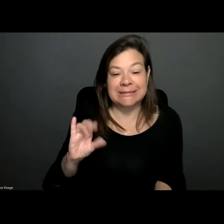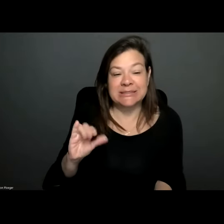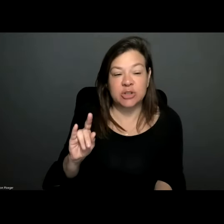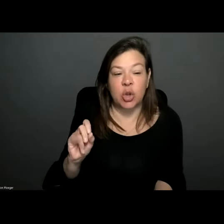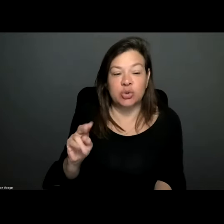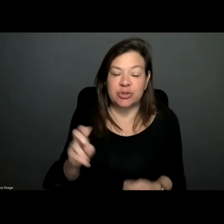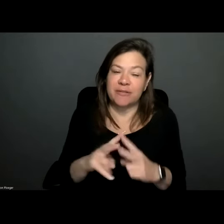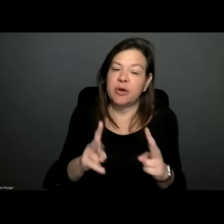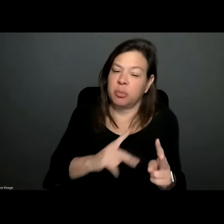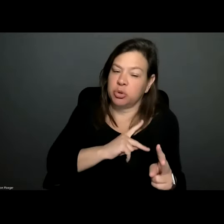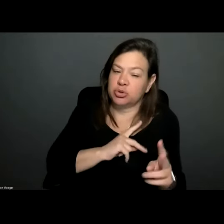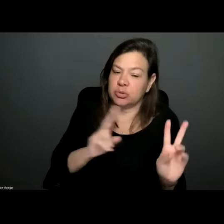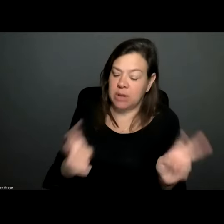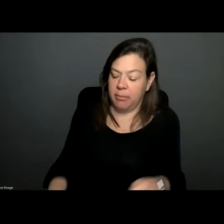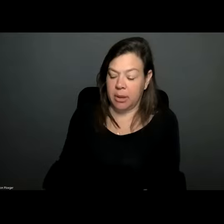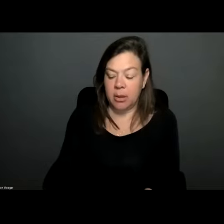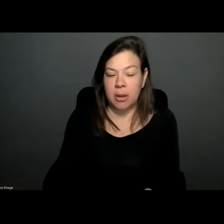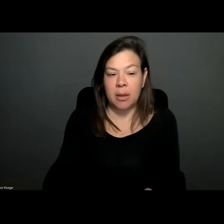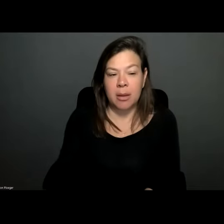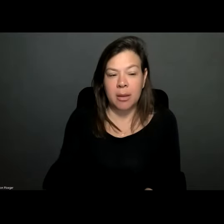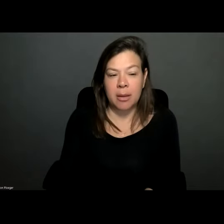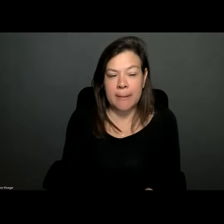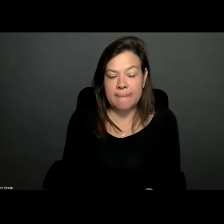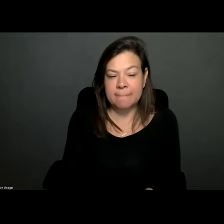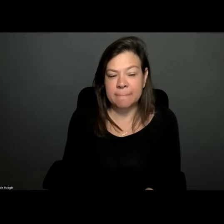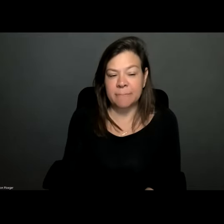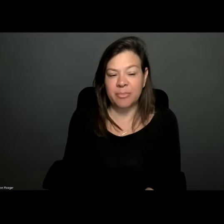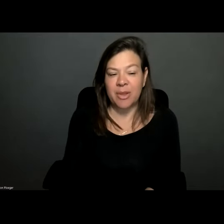And we've touched on this a bit about, you know, how much do you say